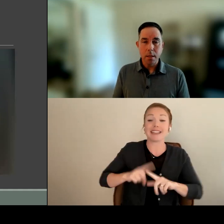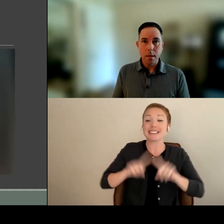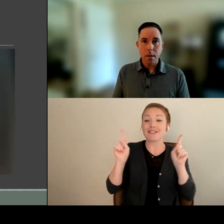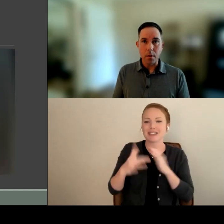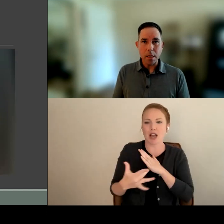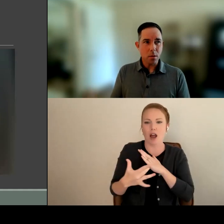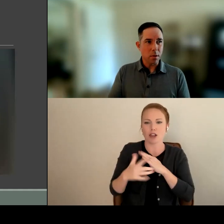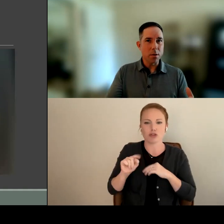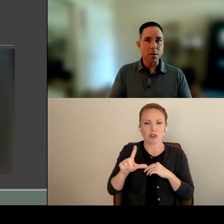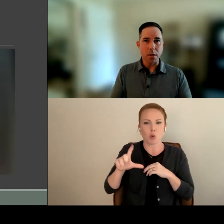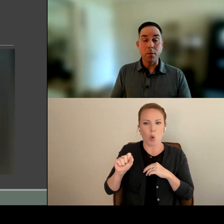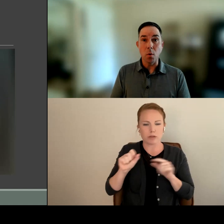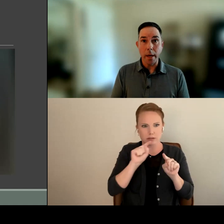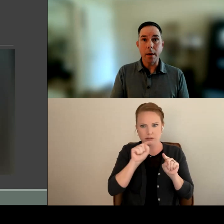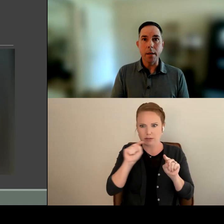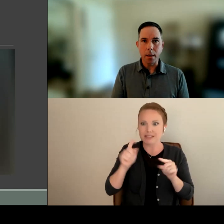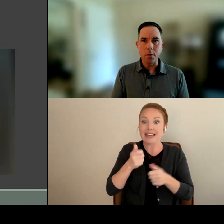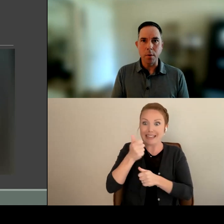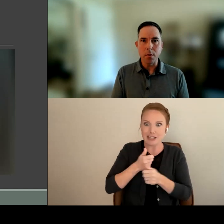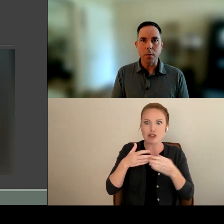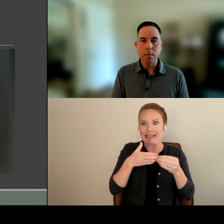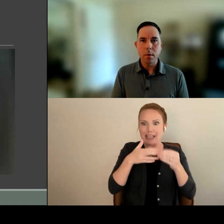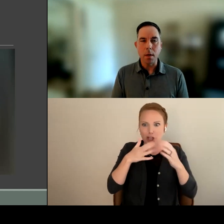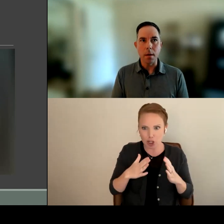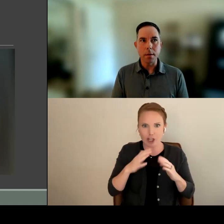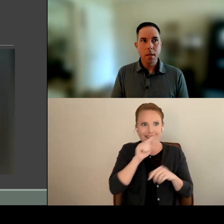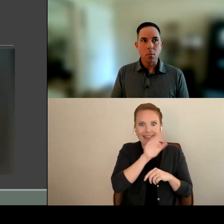each leader's individual area contributes to.